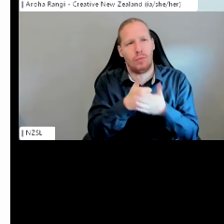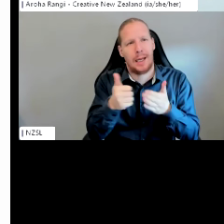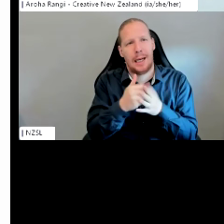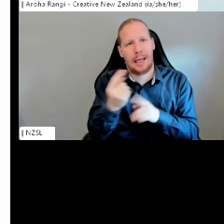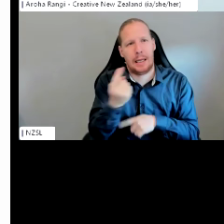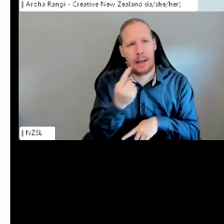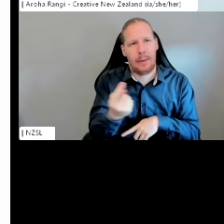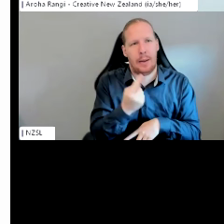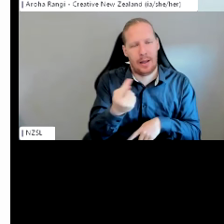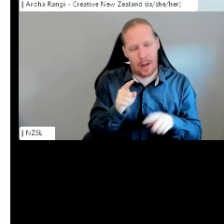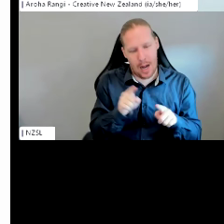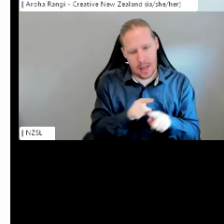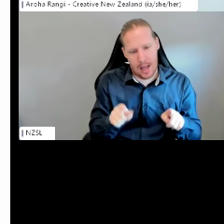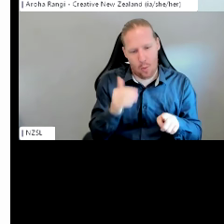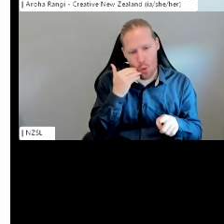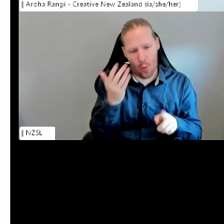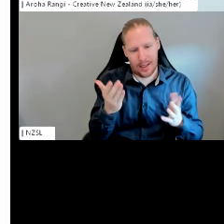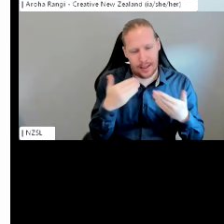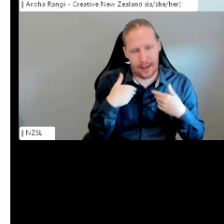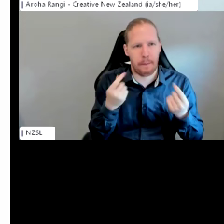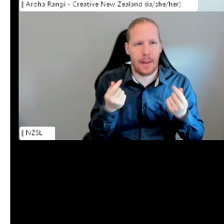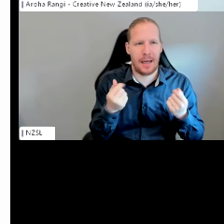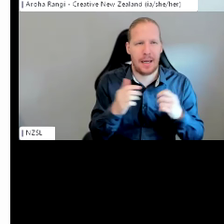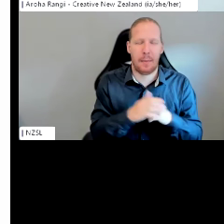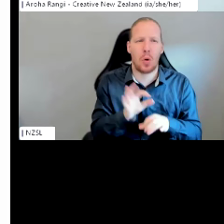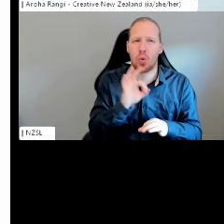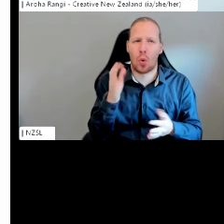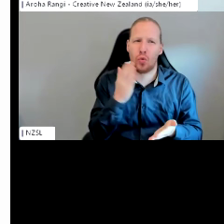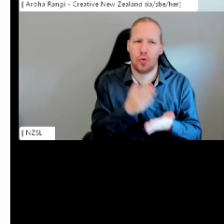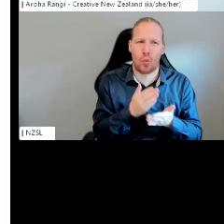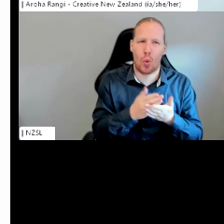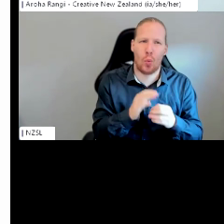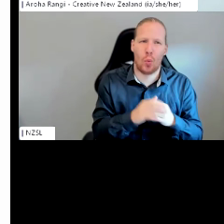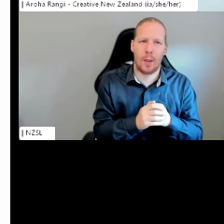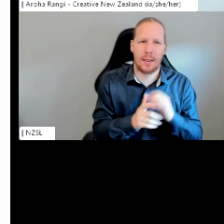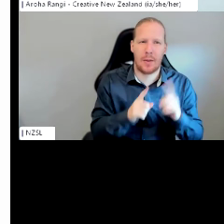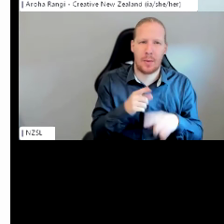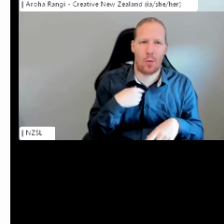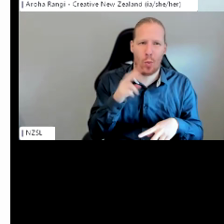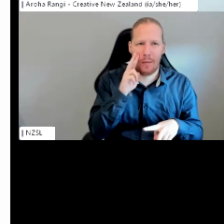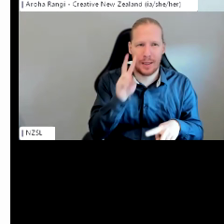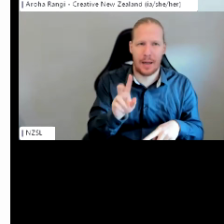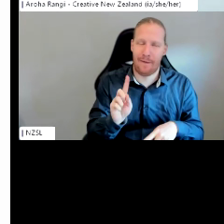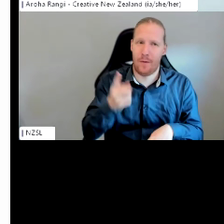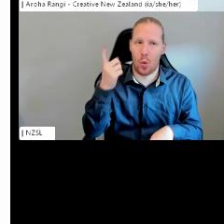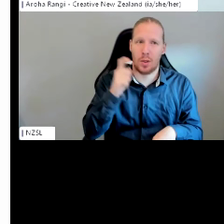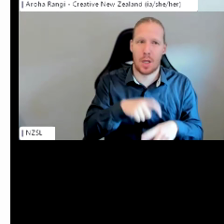to us. It's not actually necessarily true. Um, we've seen people who are firsttime attenders and